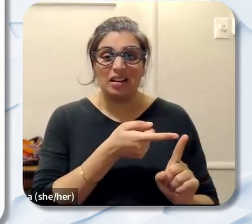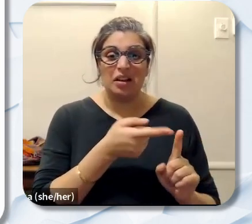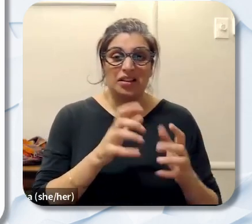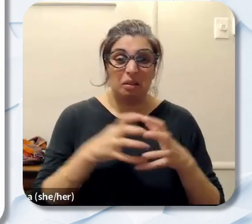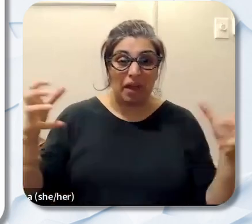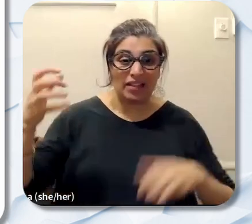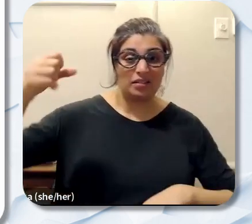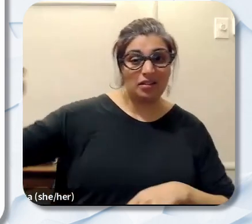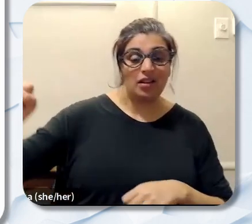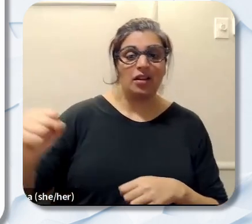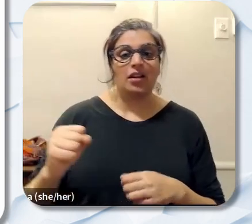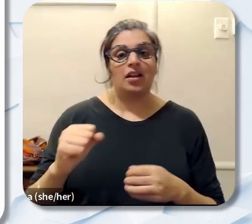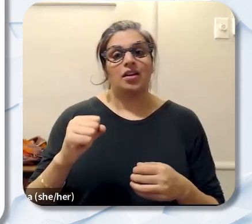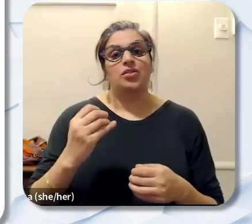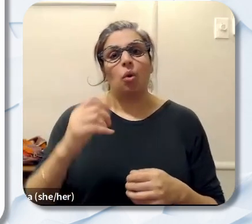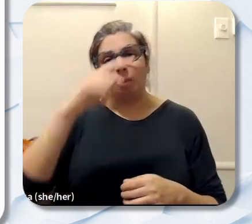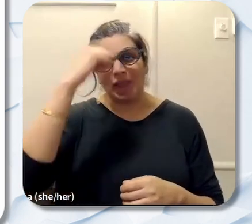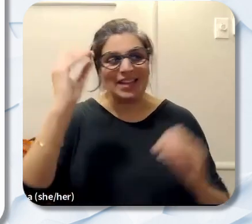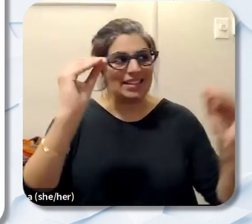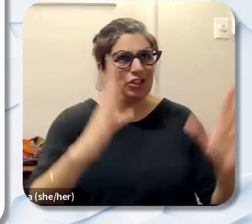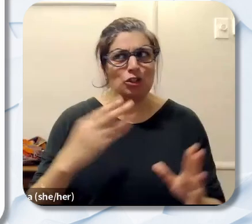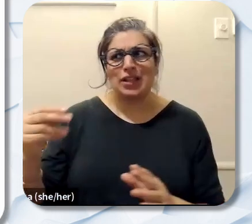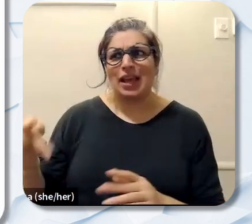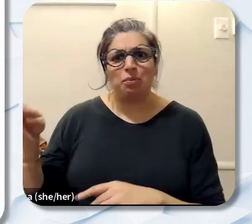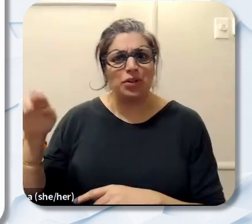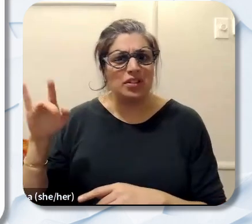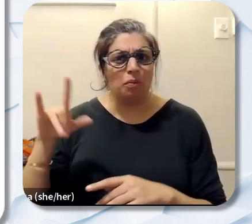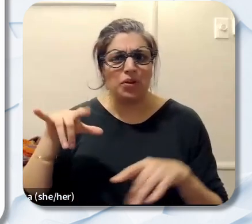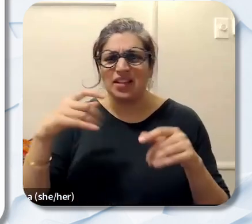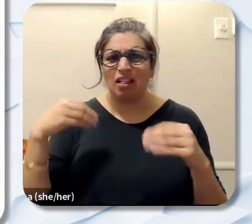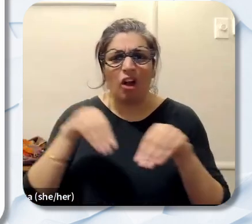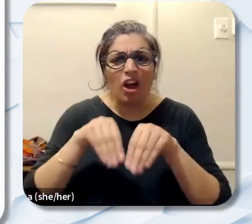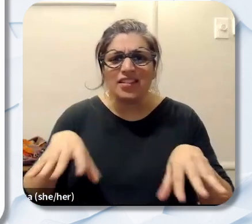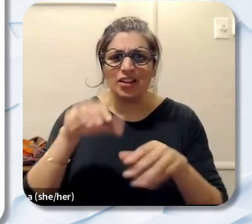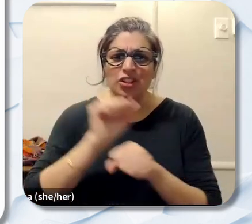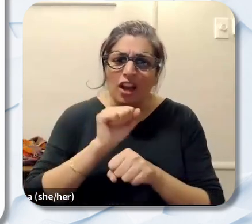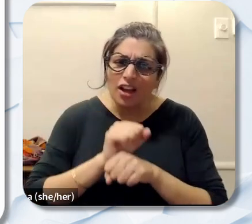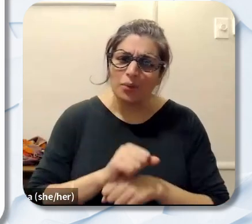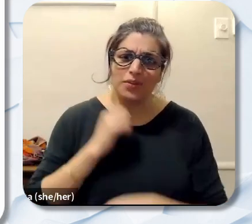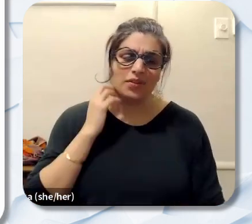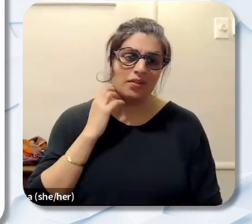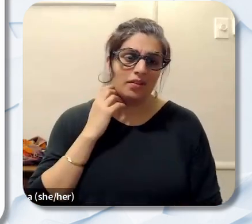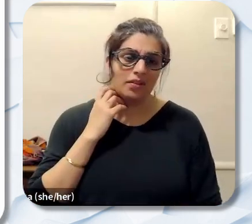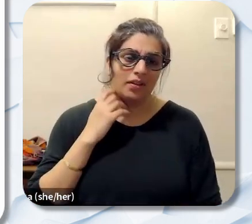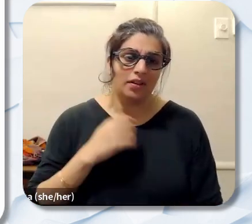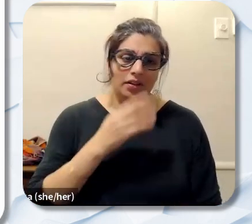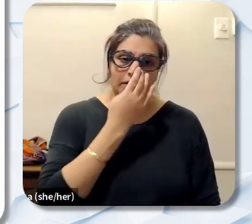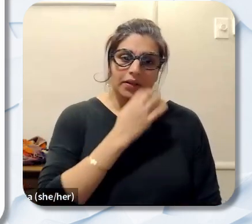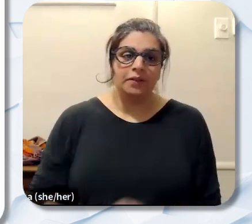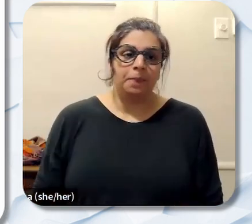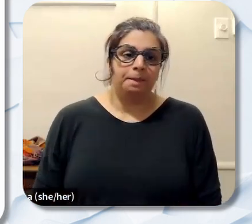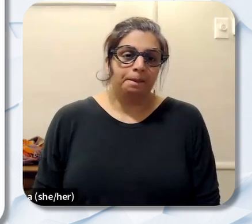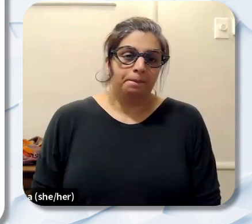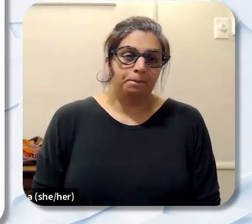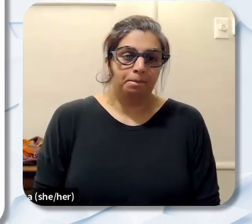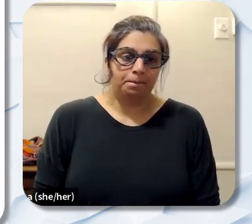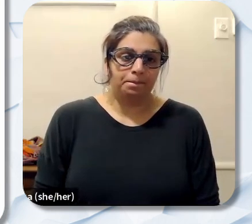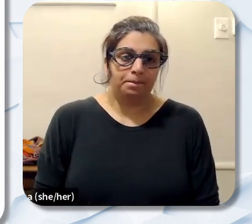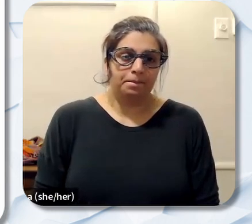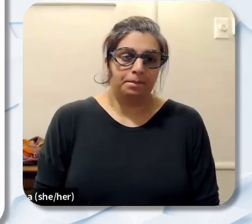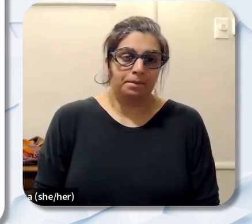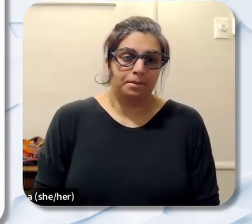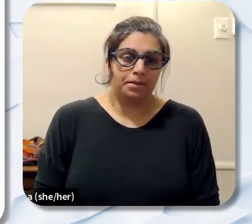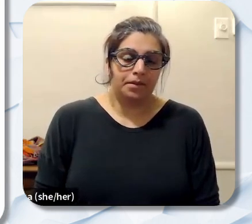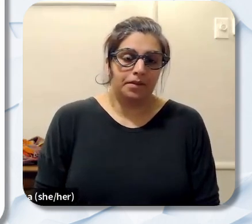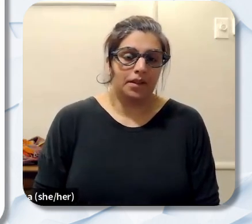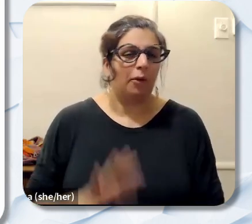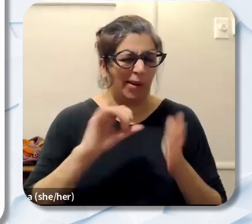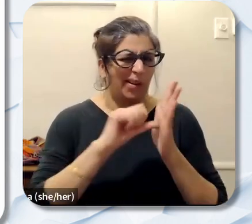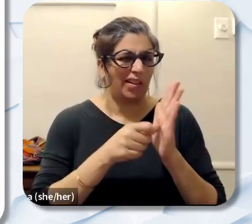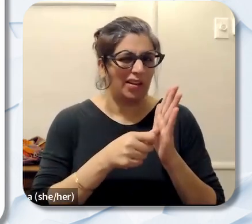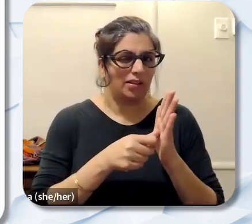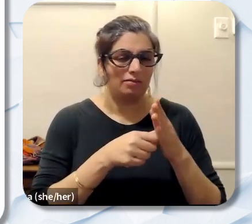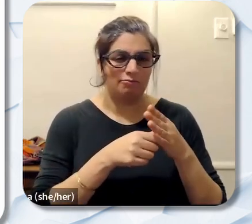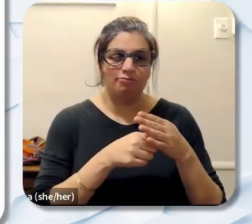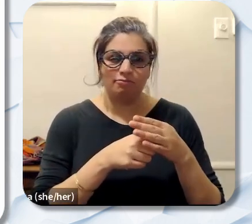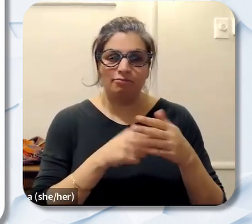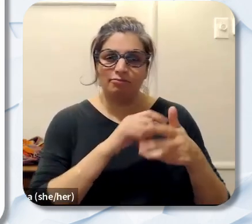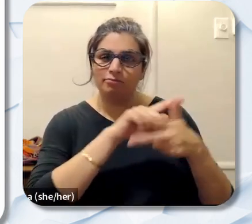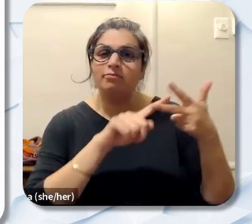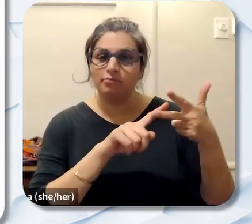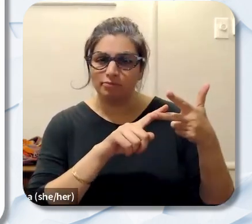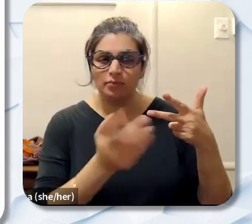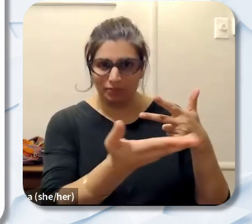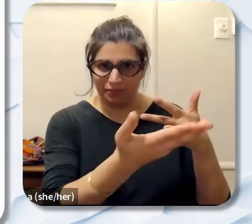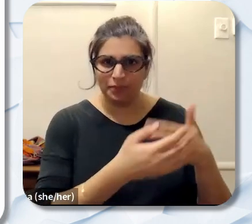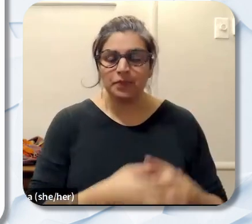and principals lost their jobs. Next slide. Some things I wanna highlight on this slide. Just some